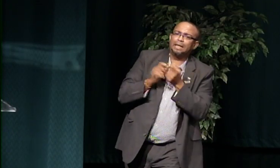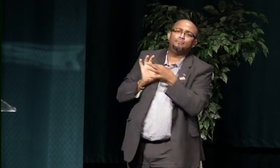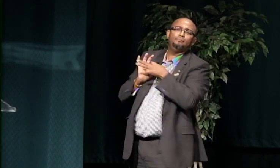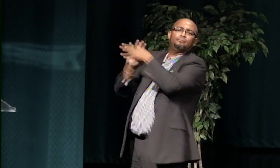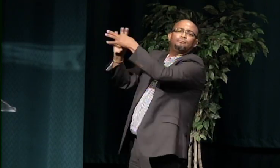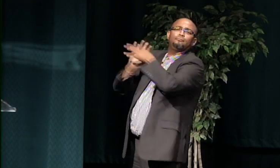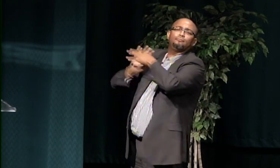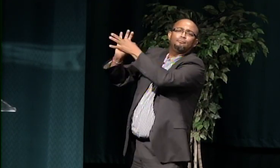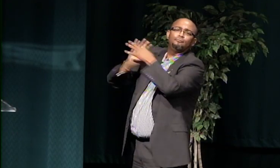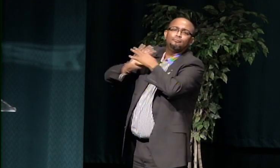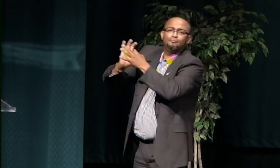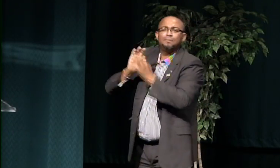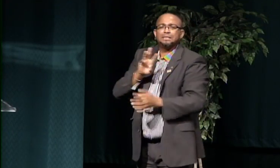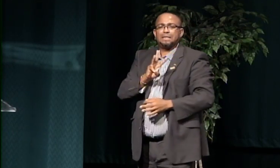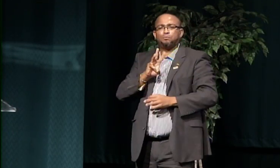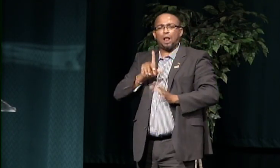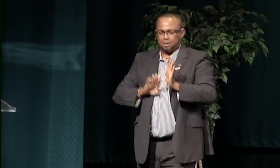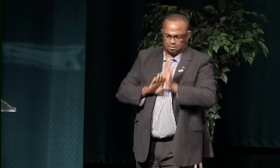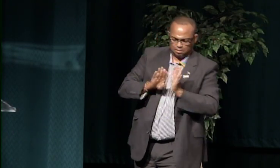and other team members work collaboratively